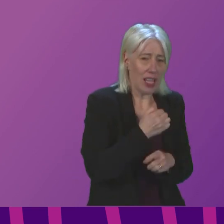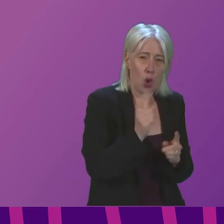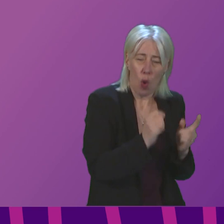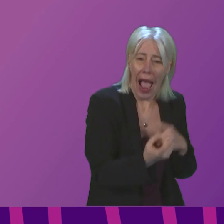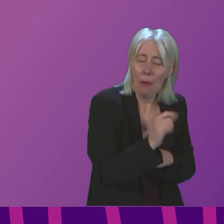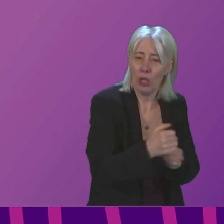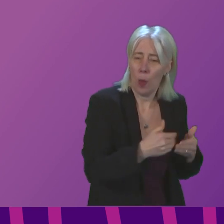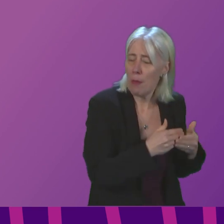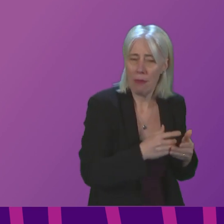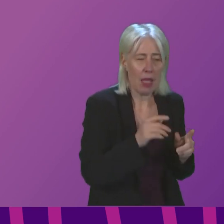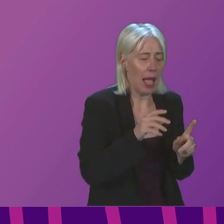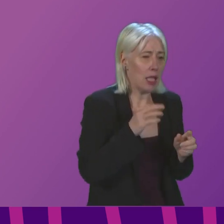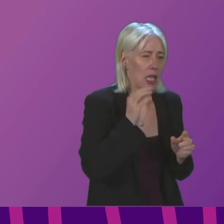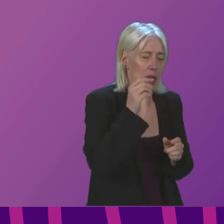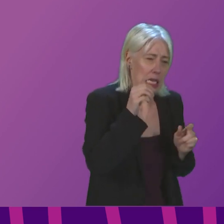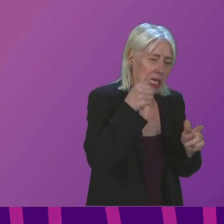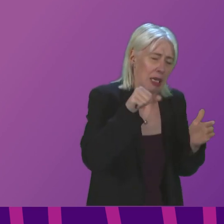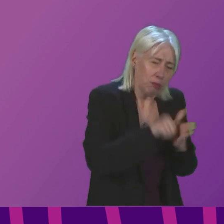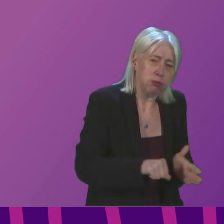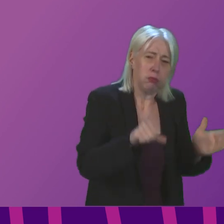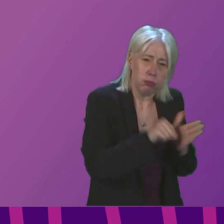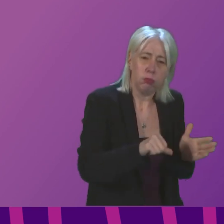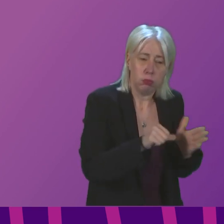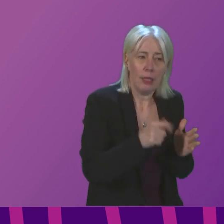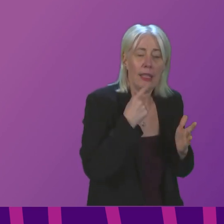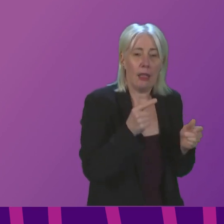and letters stonewalled. She, too, has pointed to a cover-up.